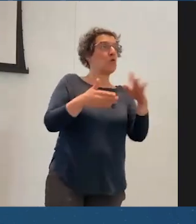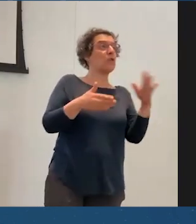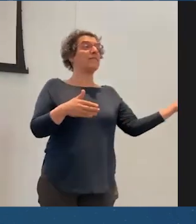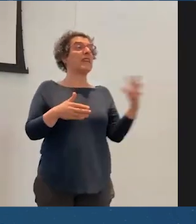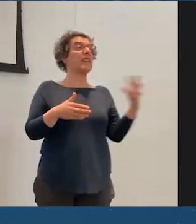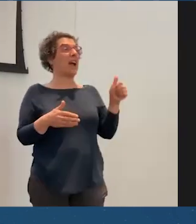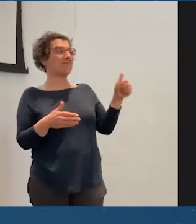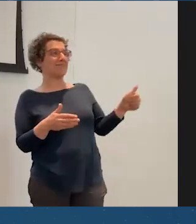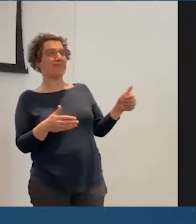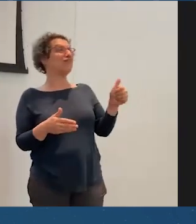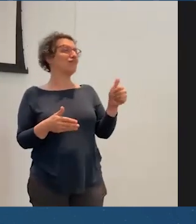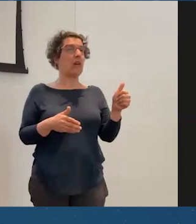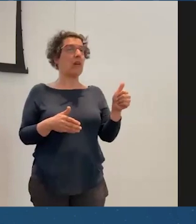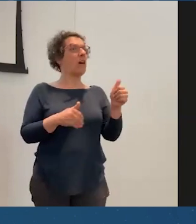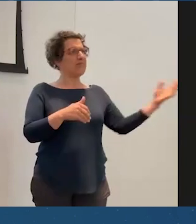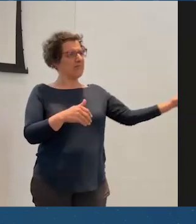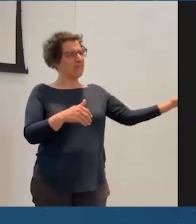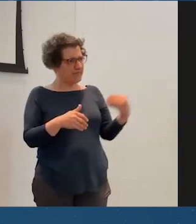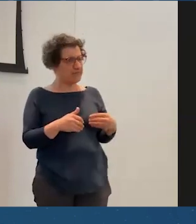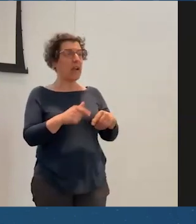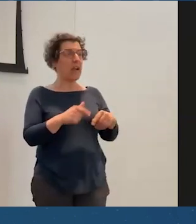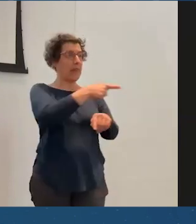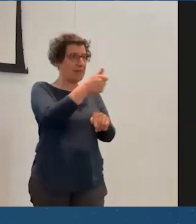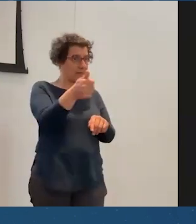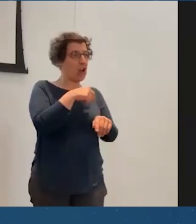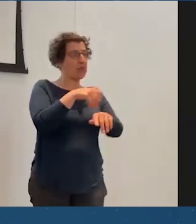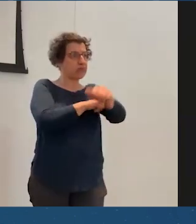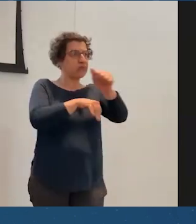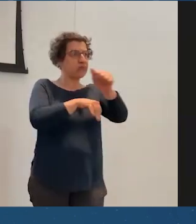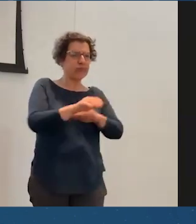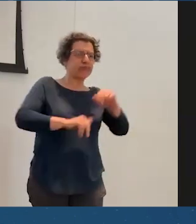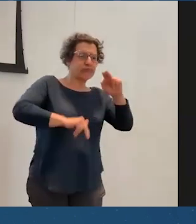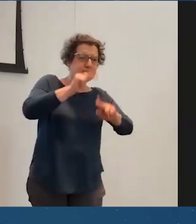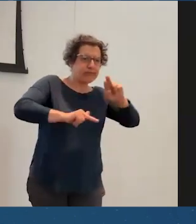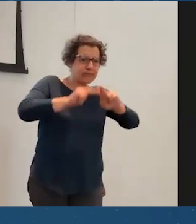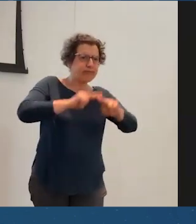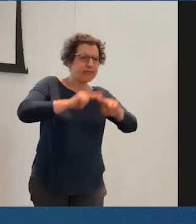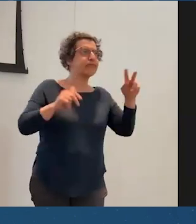They are there to roll up their hands with us, and we're there to build together.